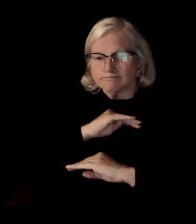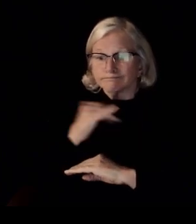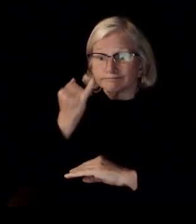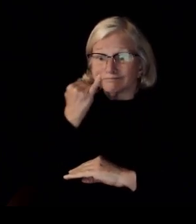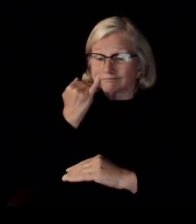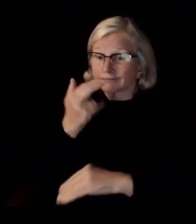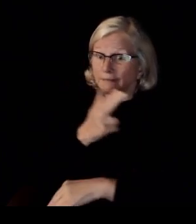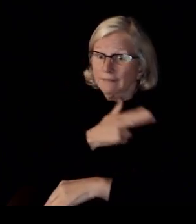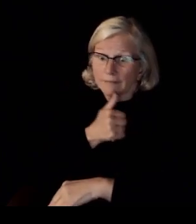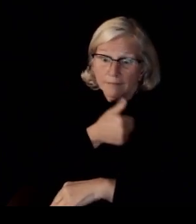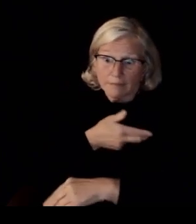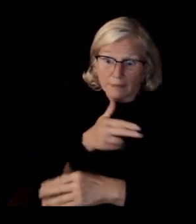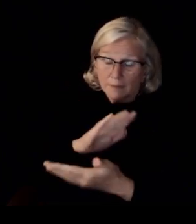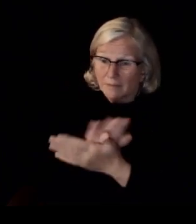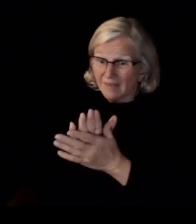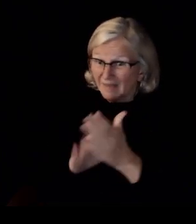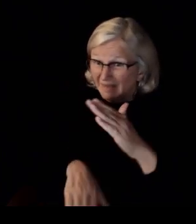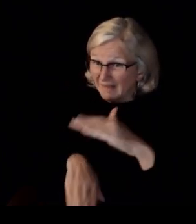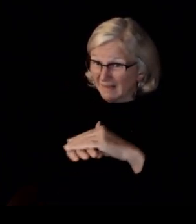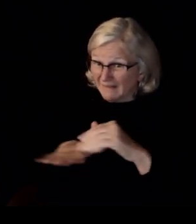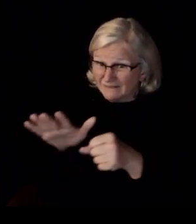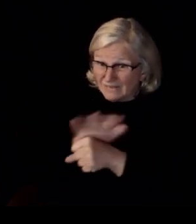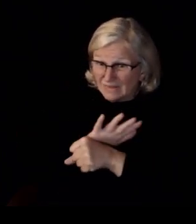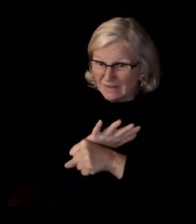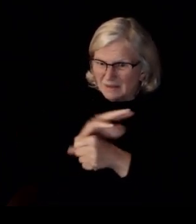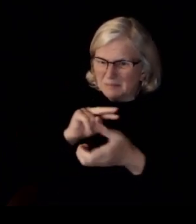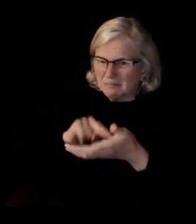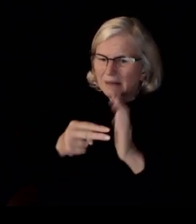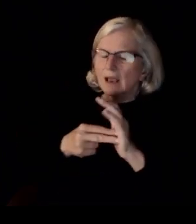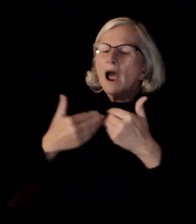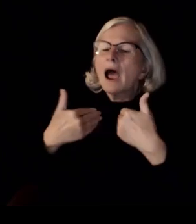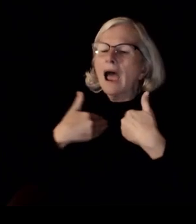data to ensure that our purchasing and inventory align with the anticipated needs through our